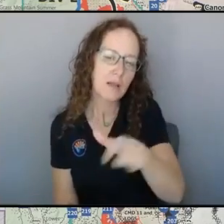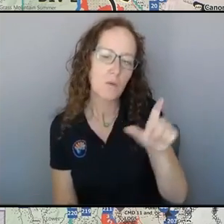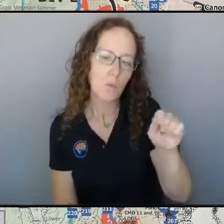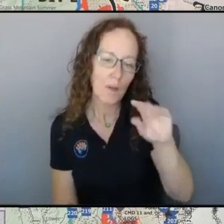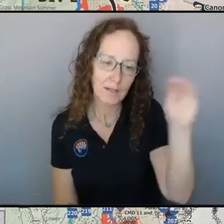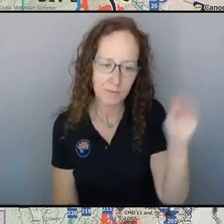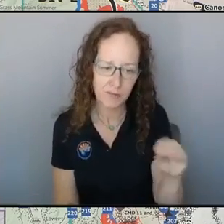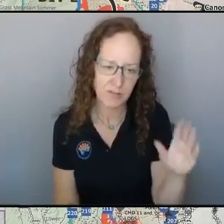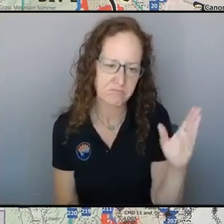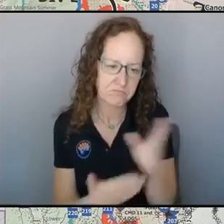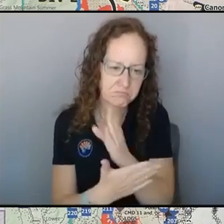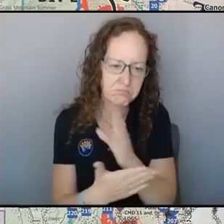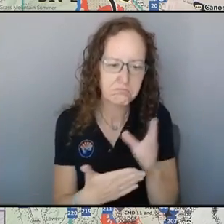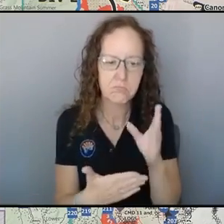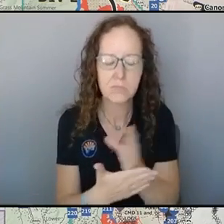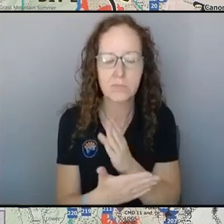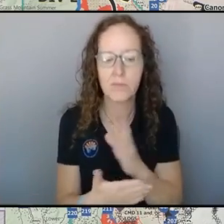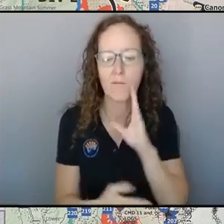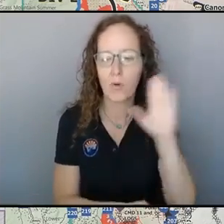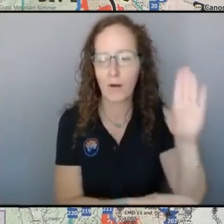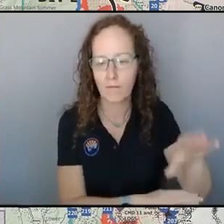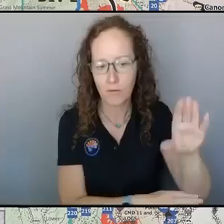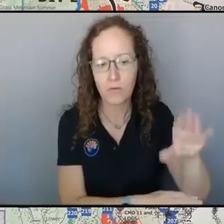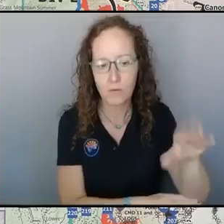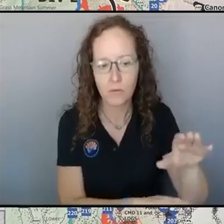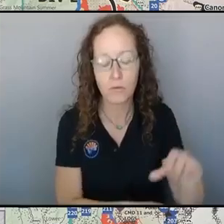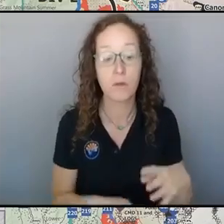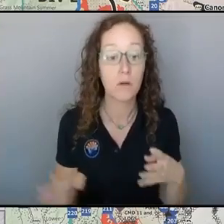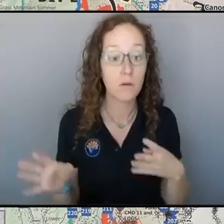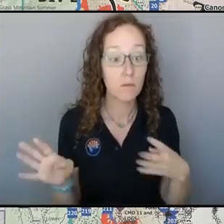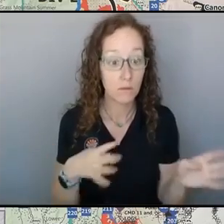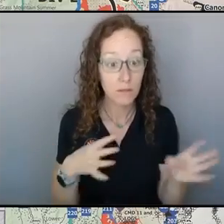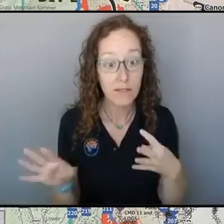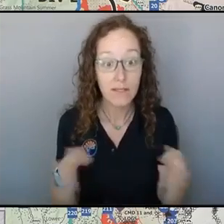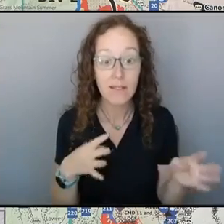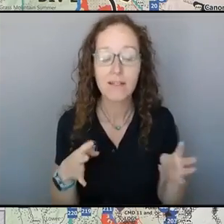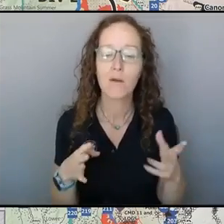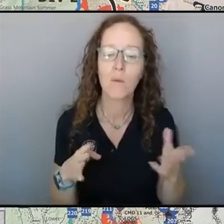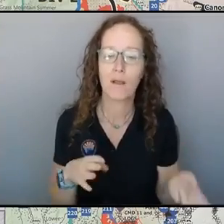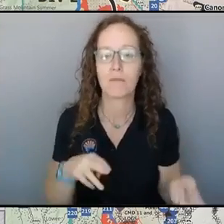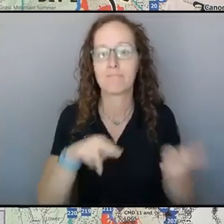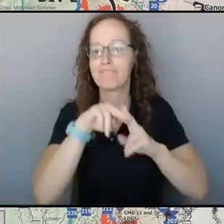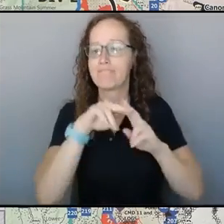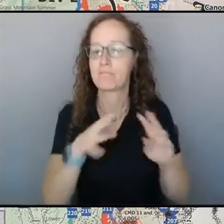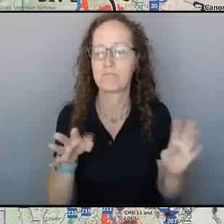afternoon hours today. Winds going to be kicked up a little bit and we'll talk about why here in a second but